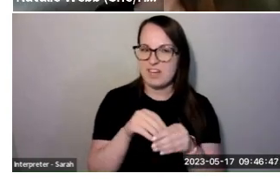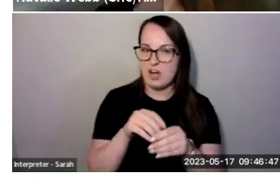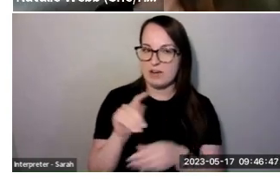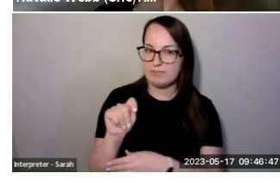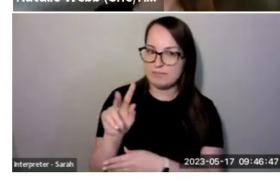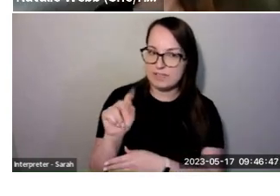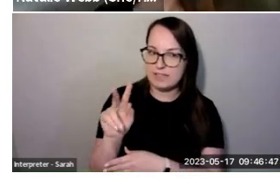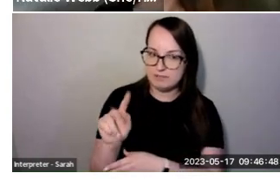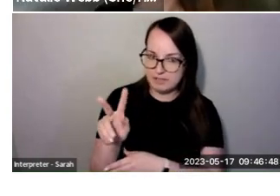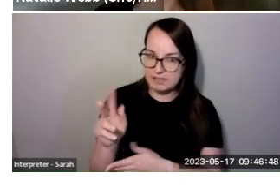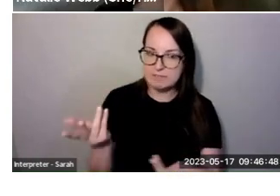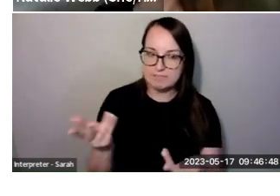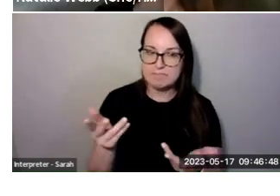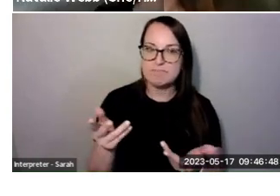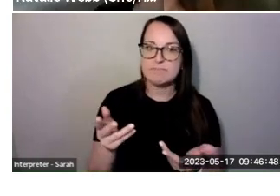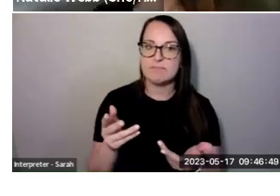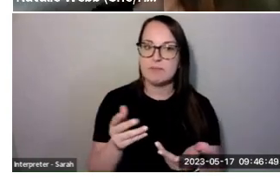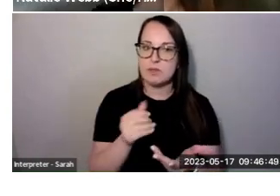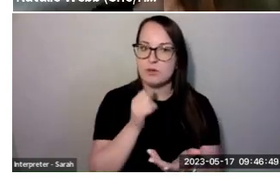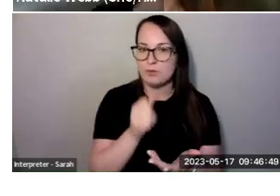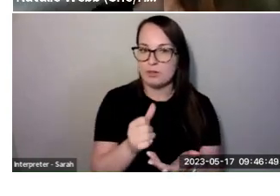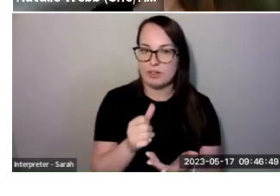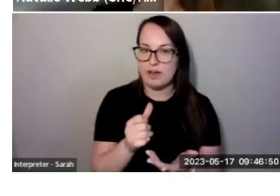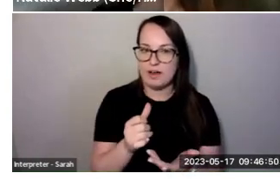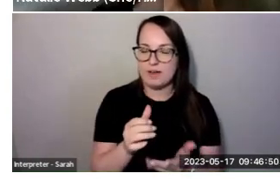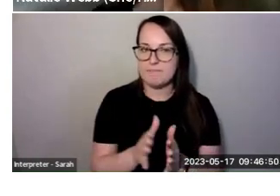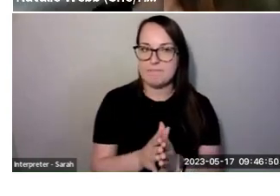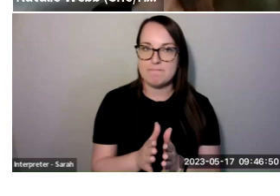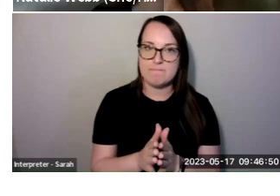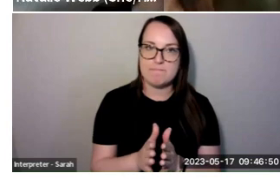There have been high profile, I'm